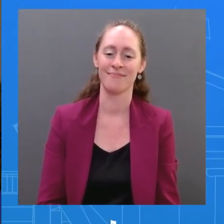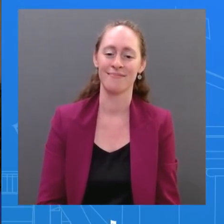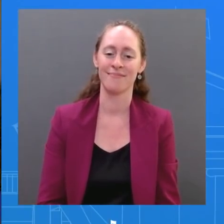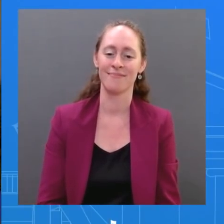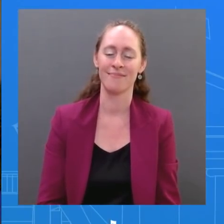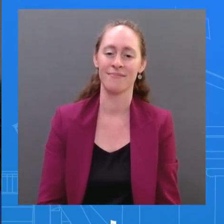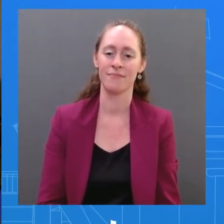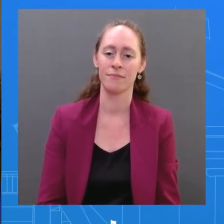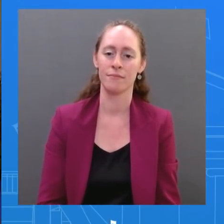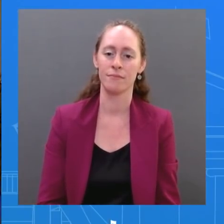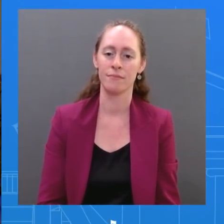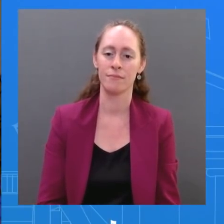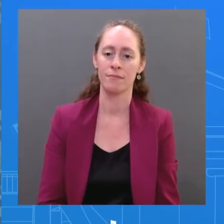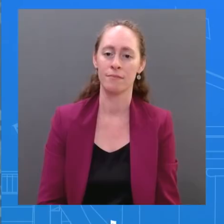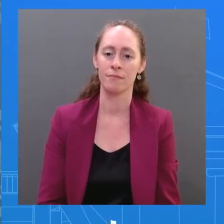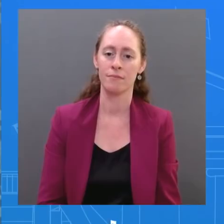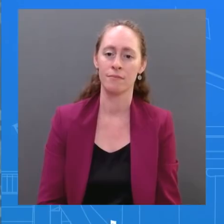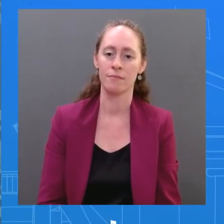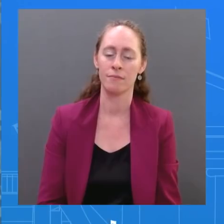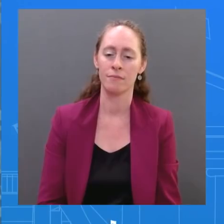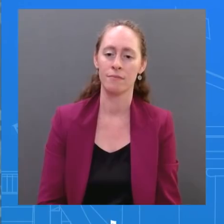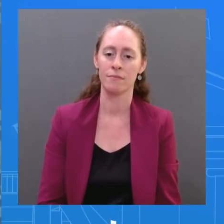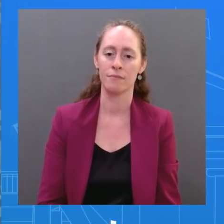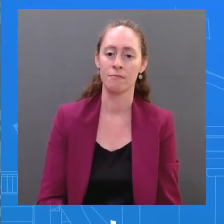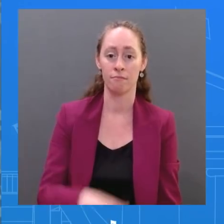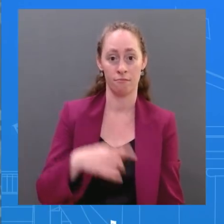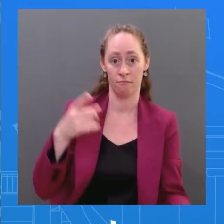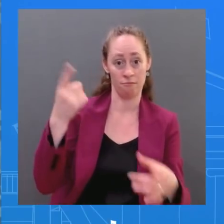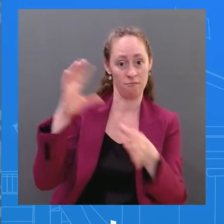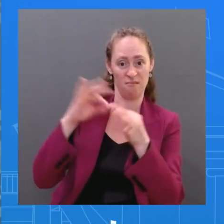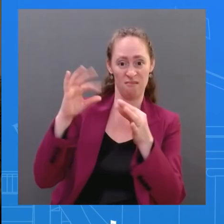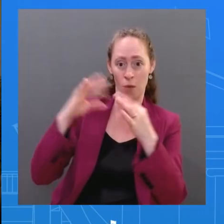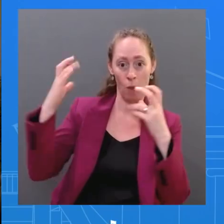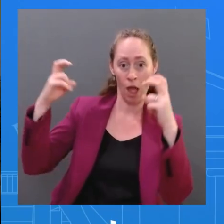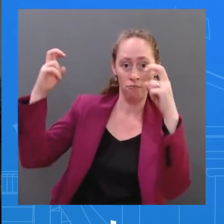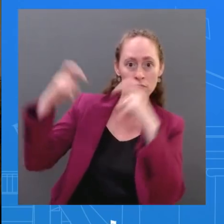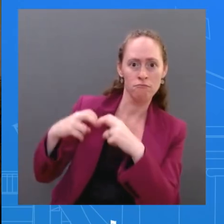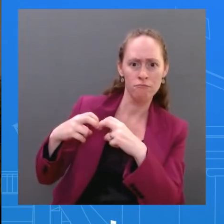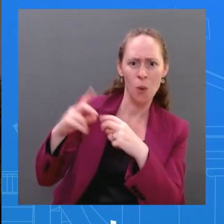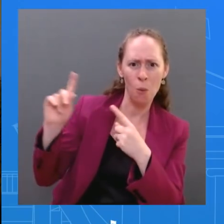Ms. Jean-Pierre: I don't have anything to preview for you at this time. The Press: And two other questions on two other subjects really fast.